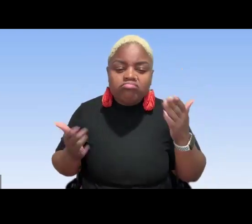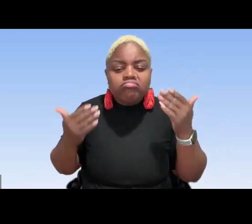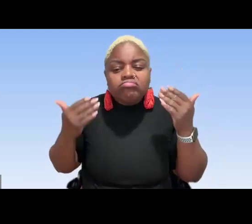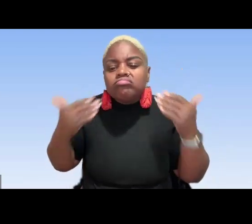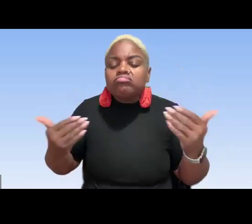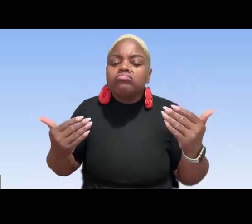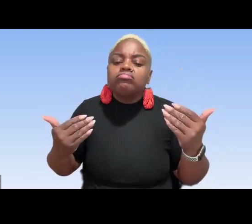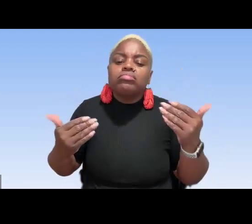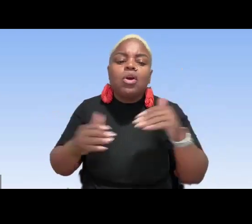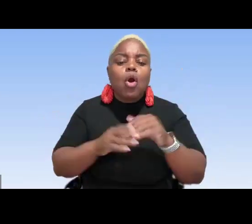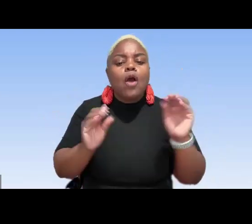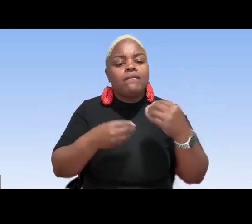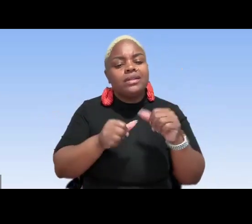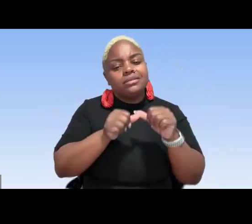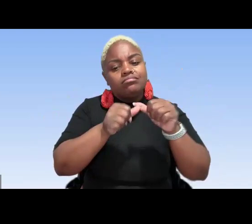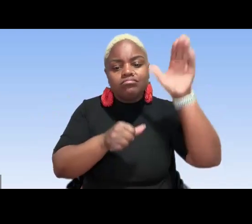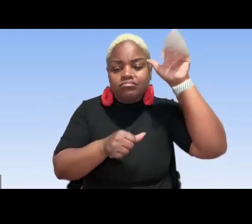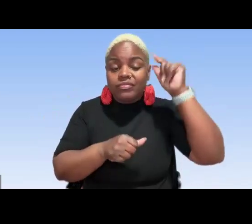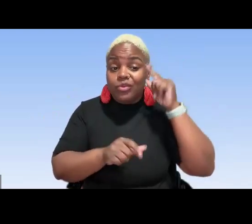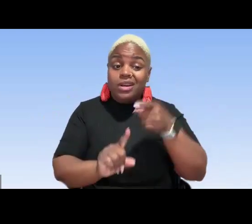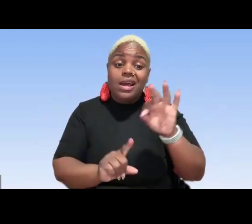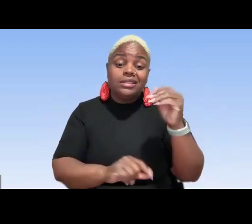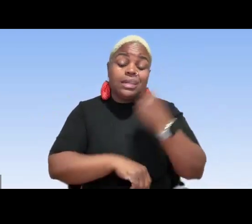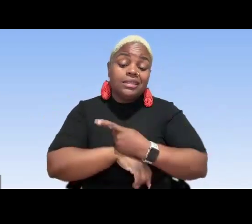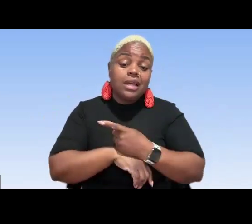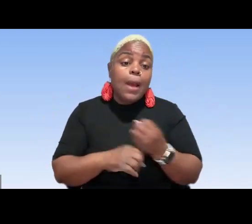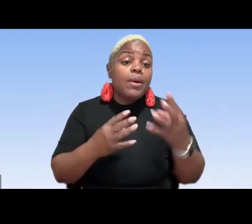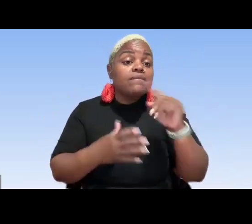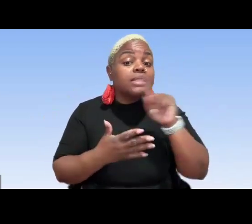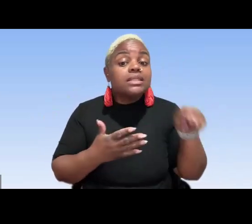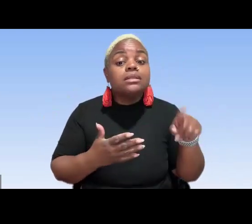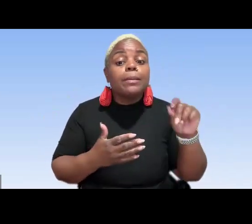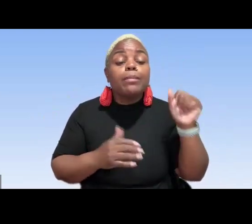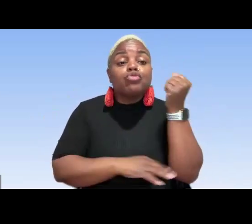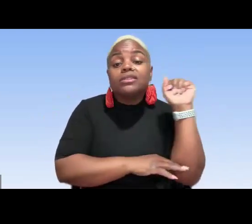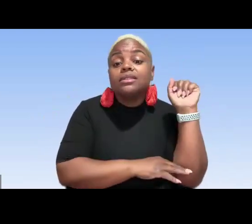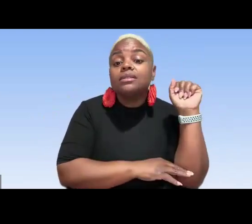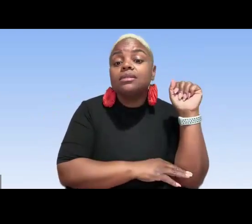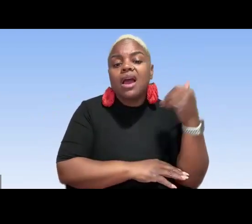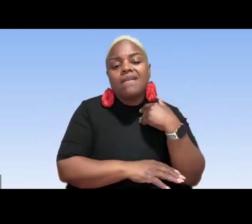Many of the disabled protestors had prior ties to labor organizing, and on the second day of their sit-in,